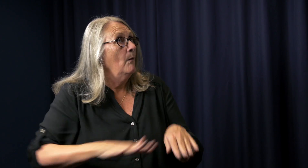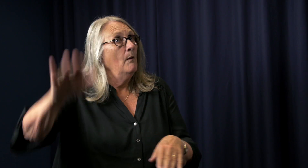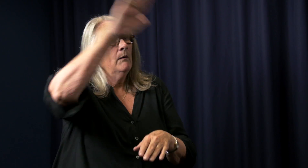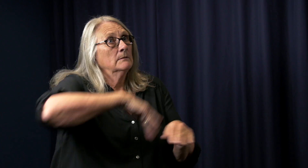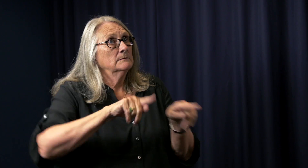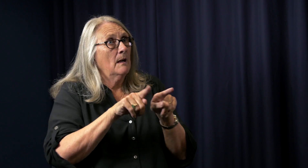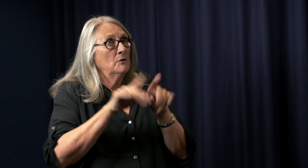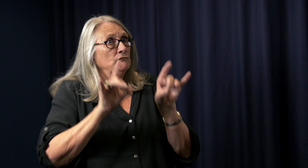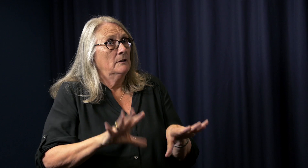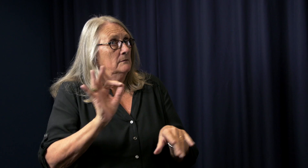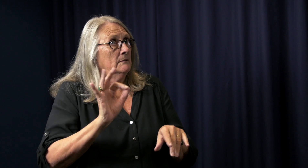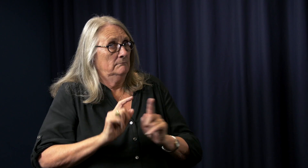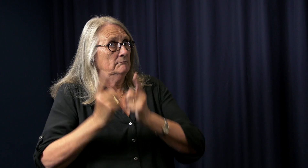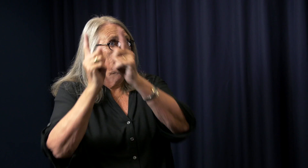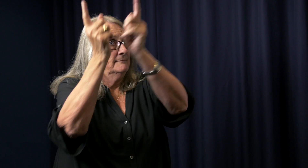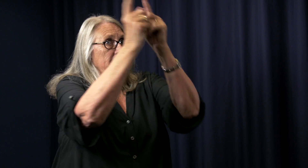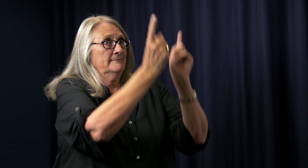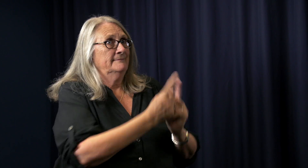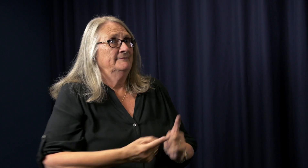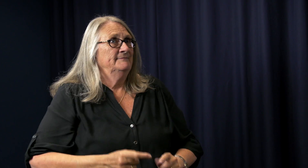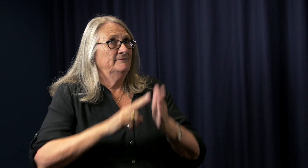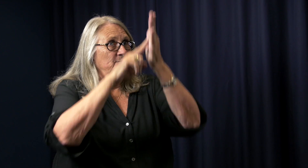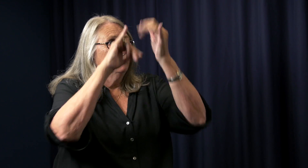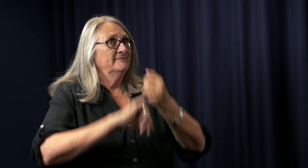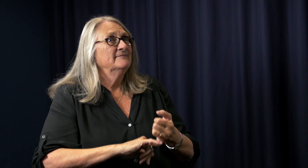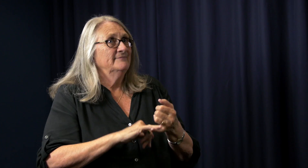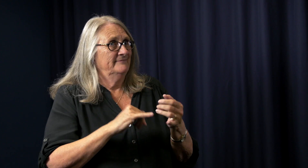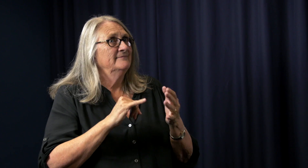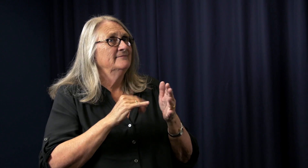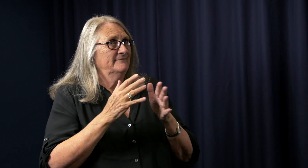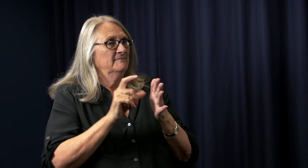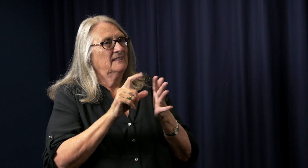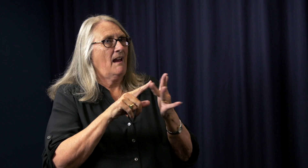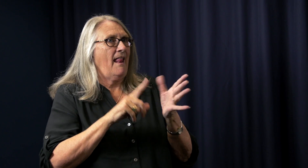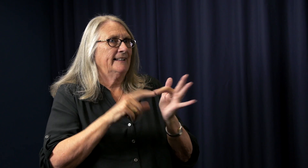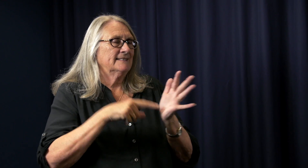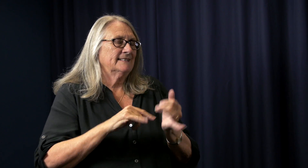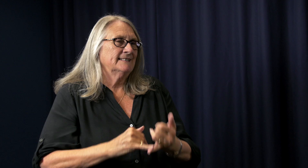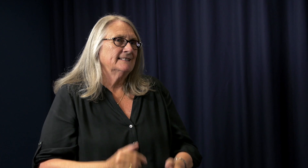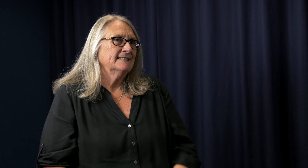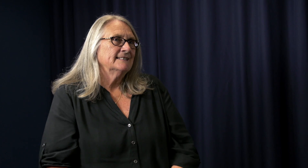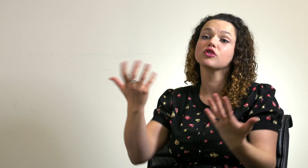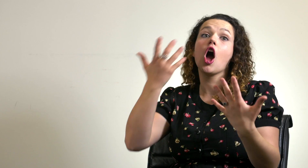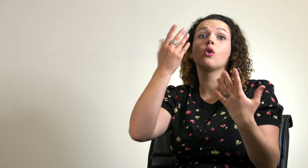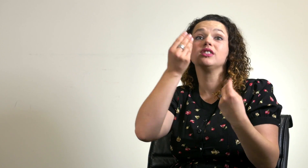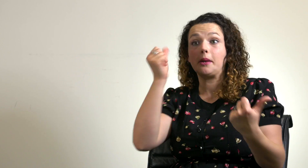A lot of people think that signs around Australia are all the same, but they're not. We have the northern and the southern dialect.